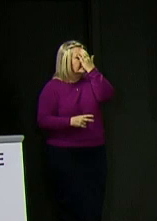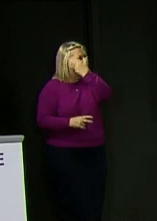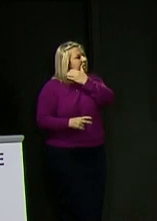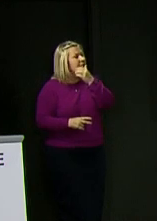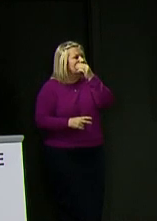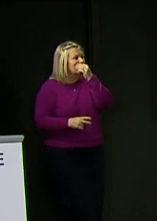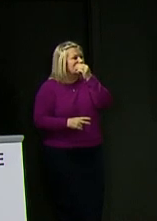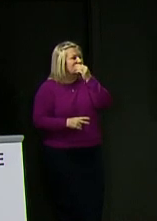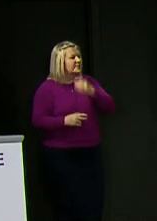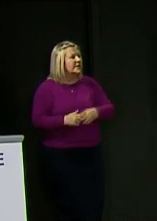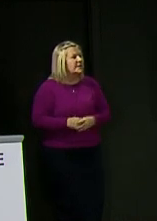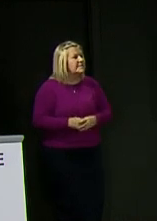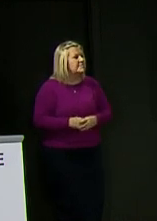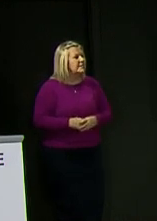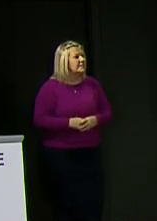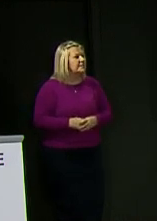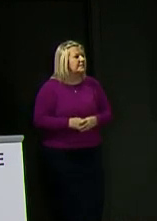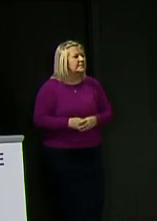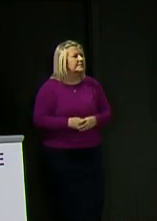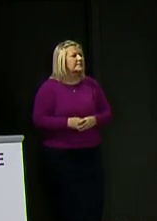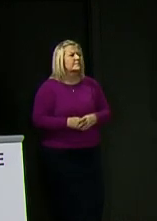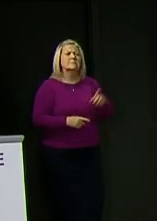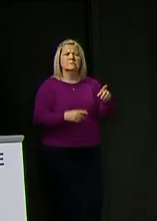First Minister, just picking up on what you said towards the end there, you said that